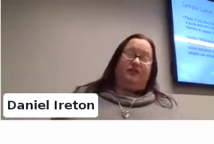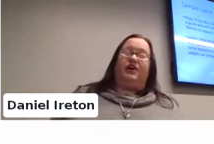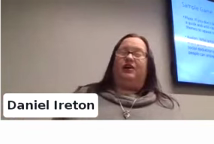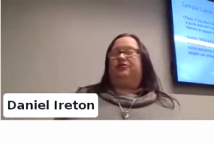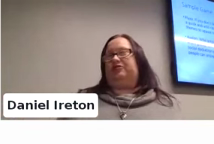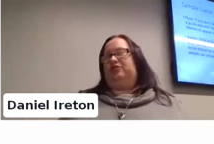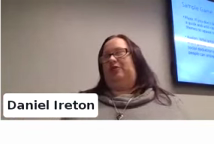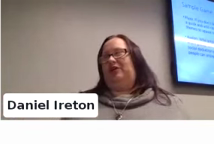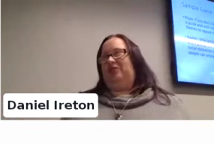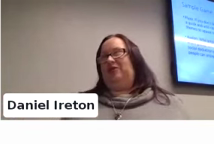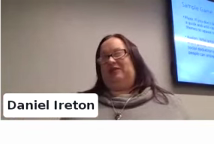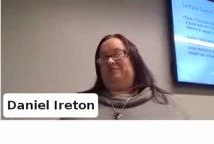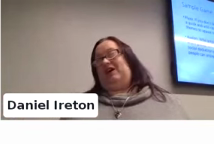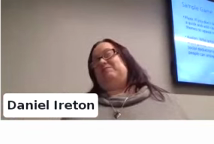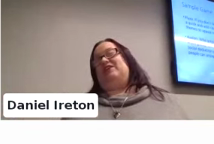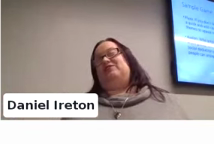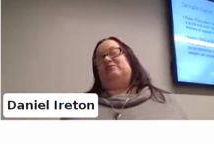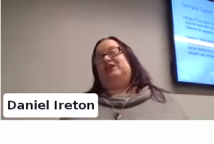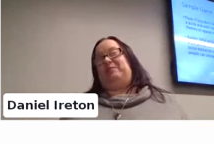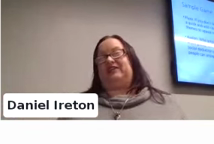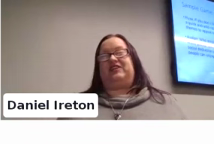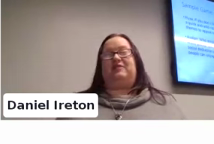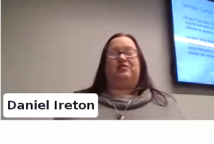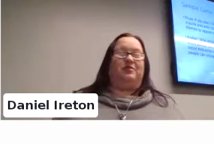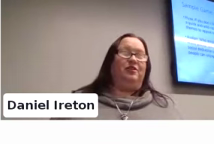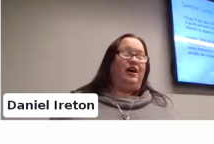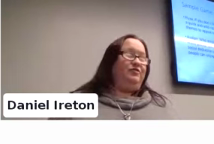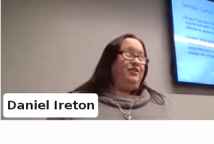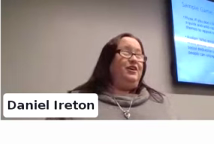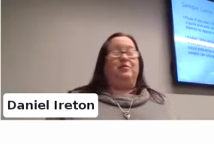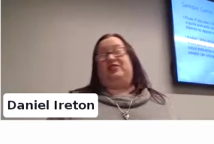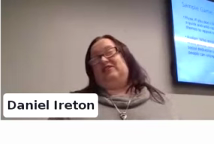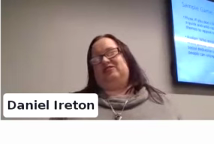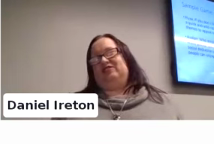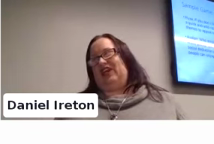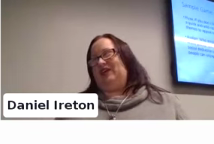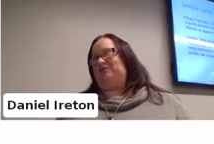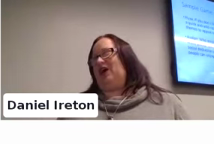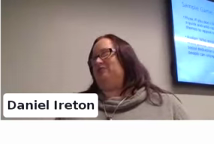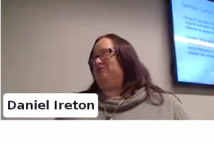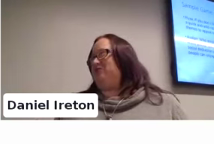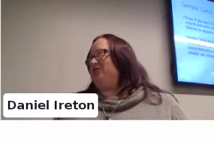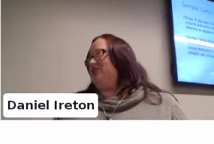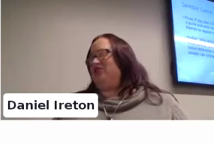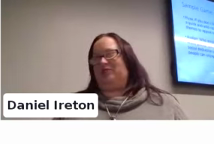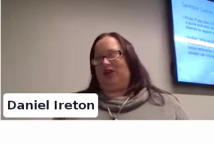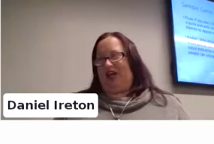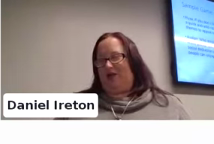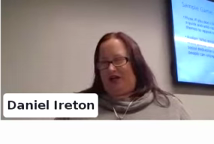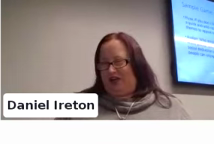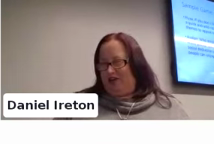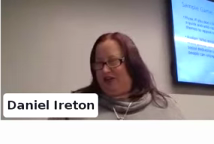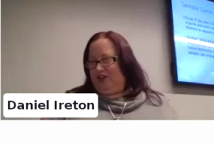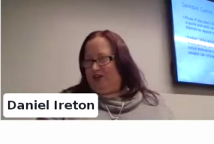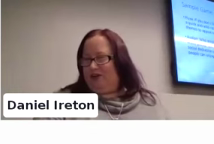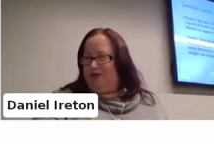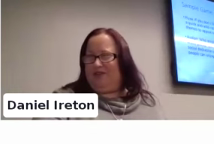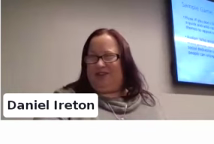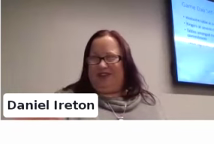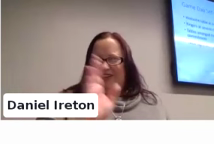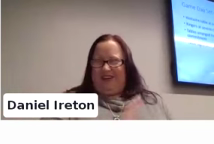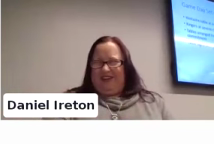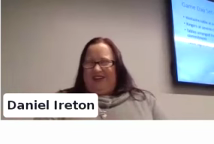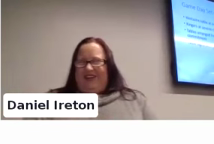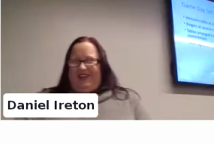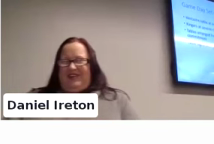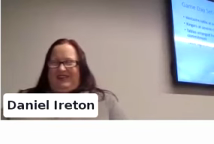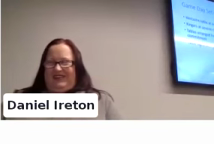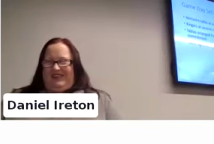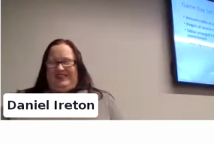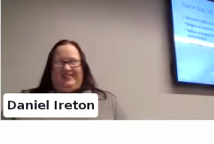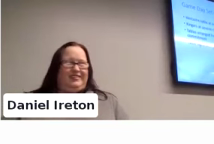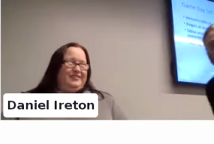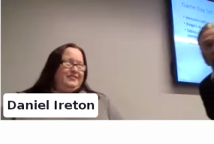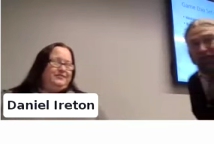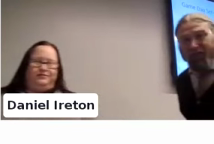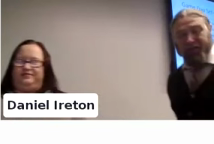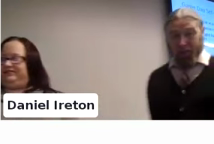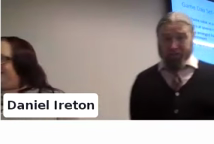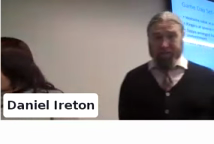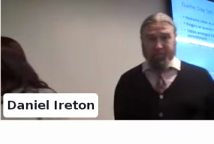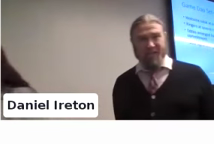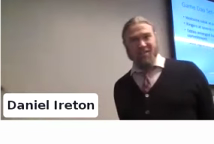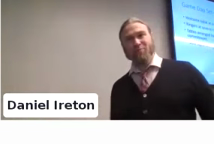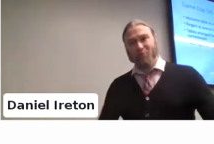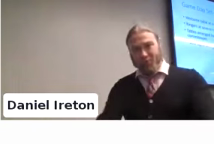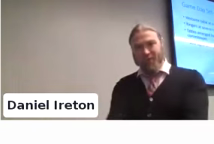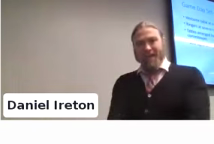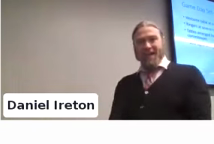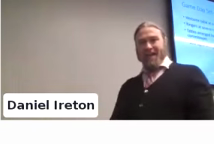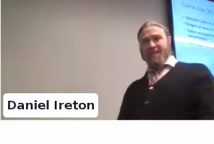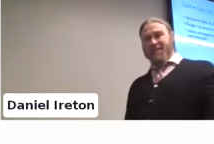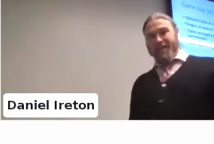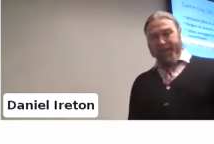People that are turned off by that, well hopefully they will know this game isn't for me.